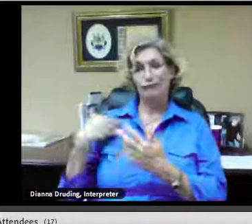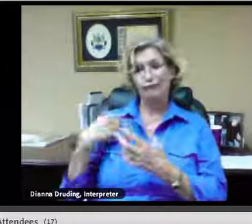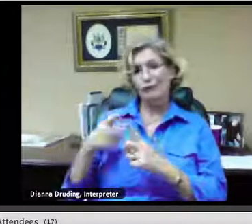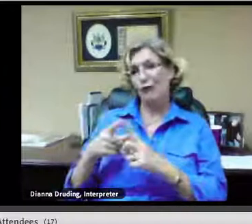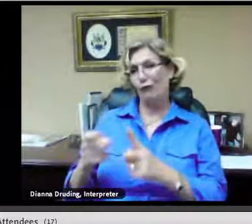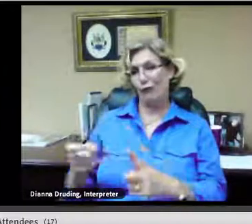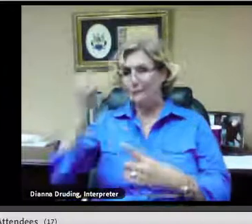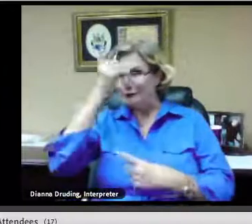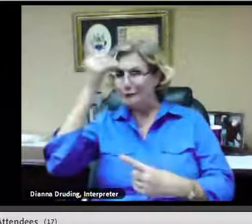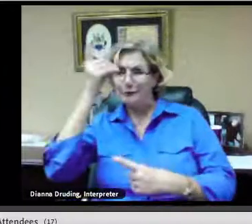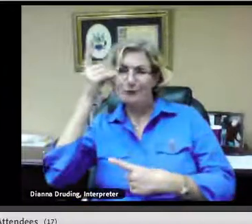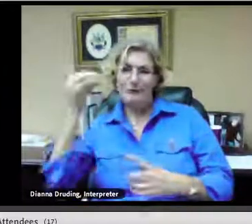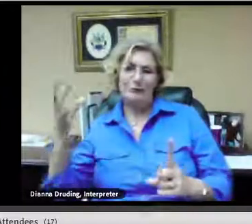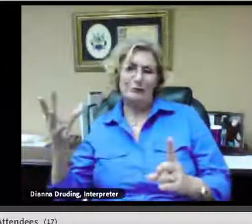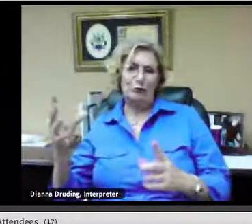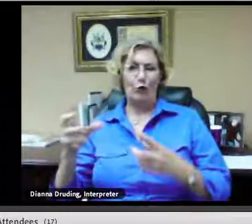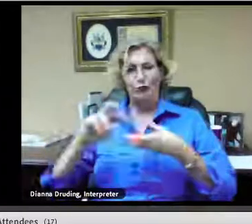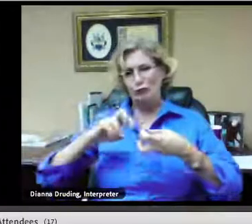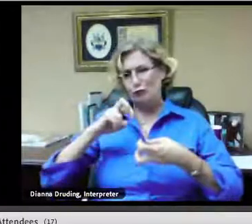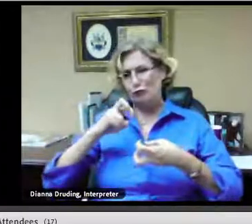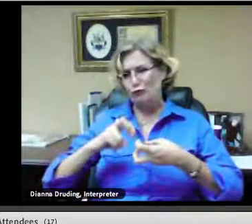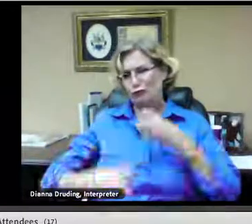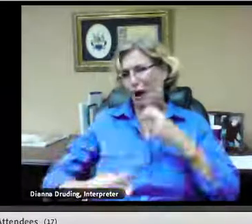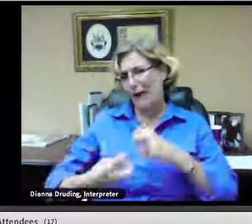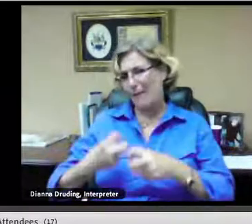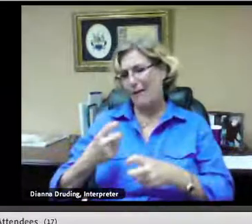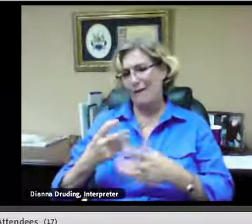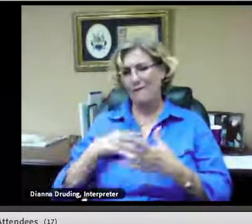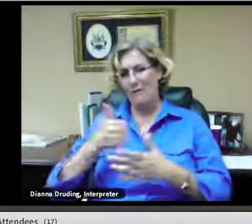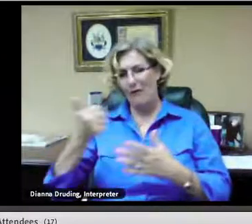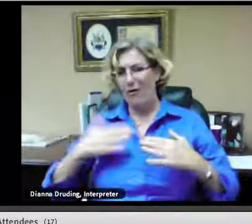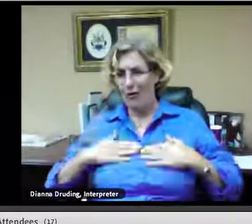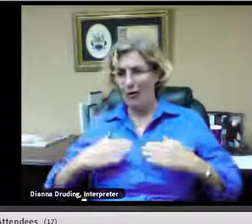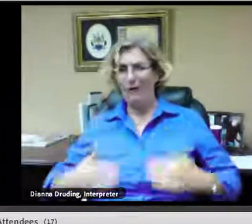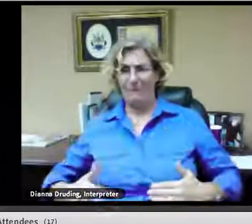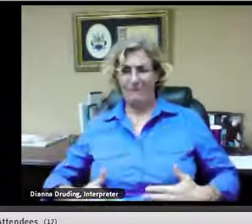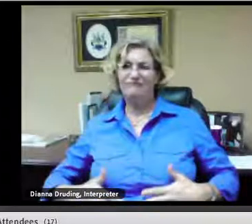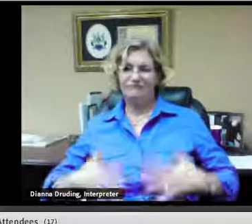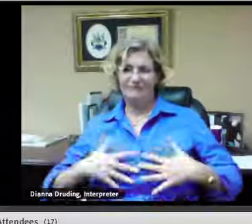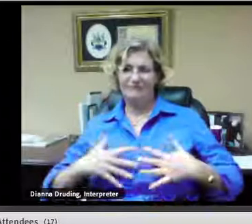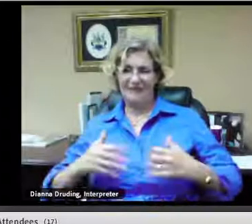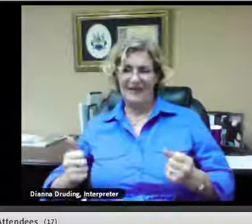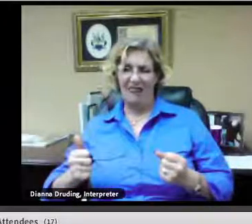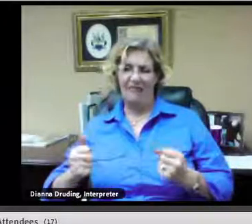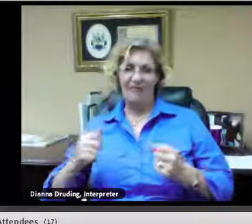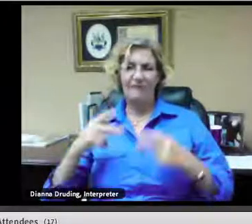translate -- physical conditions. Okay? It says that disability is within the person,